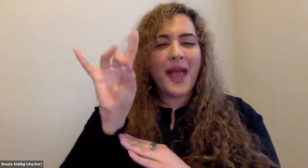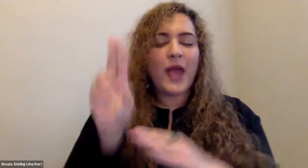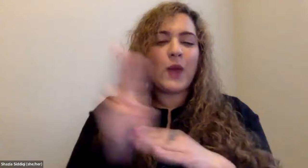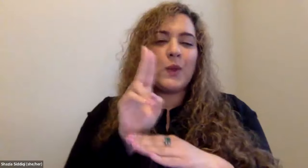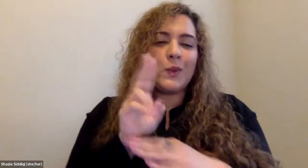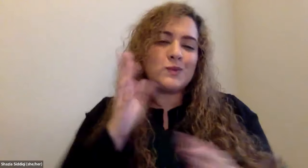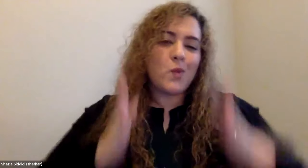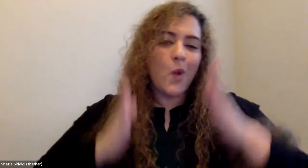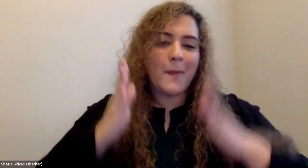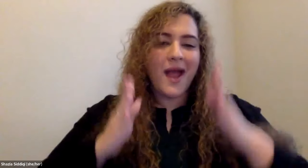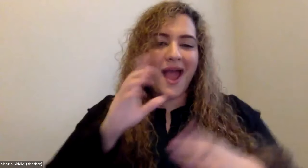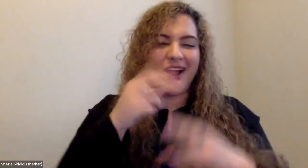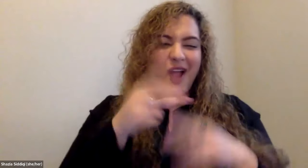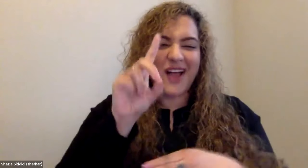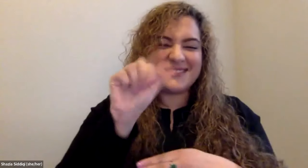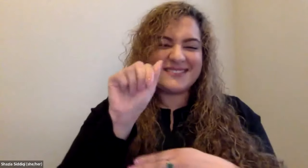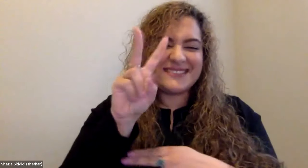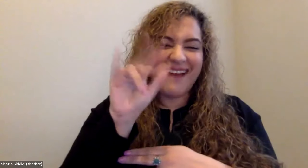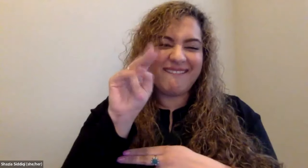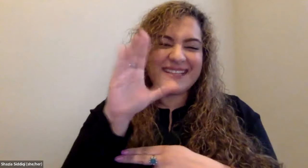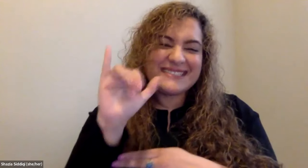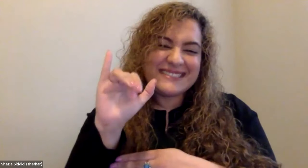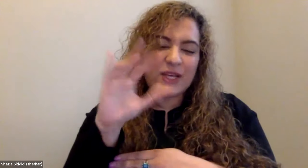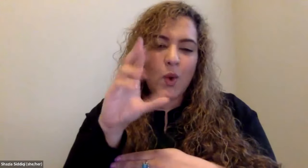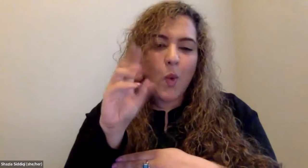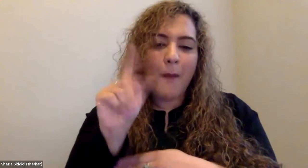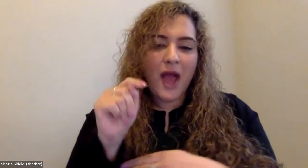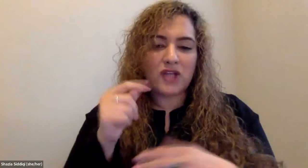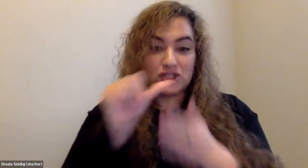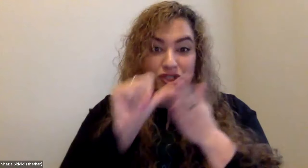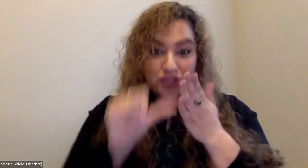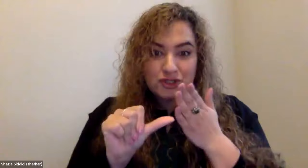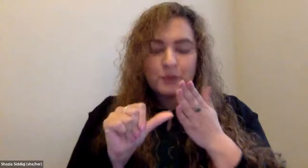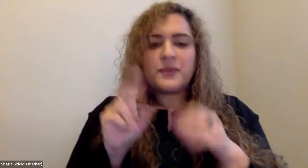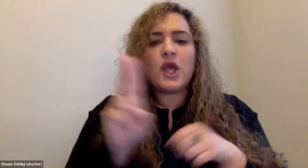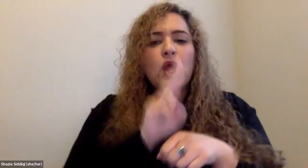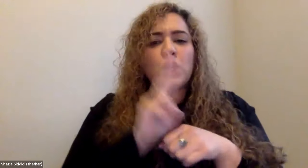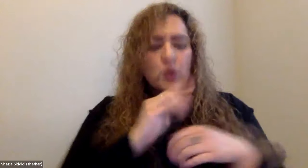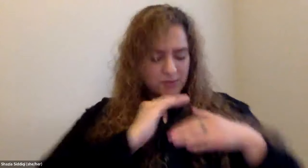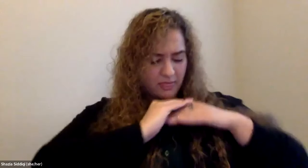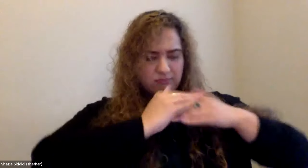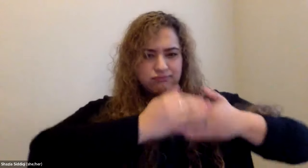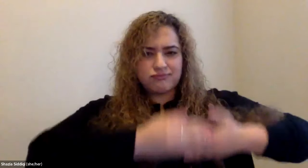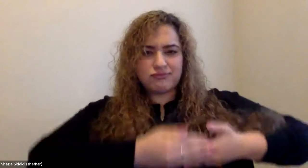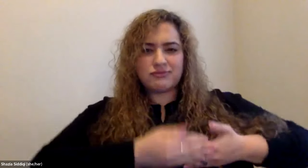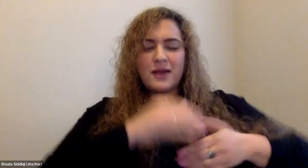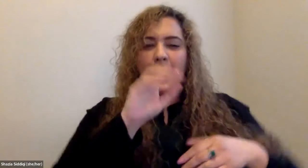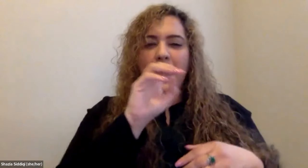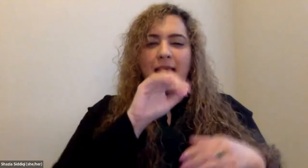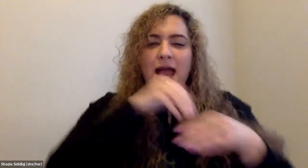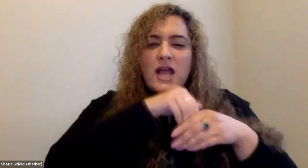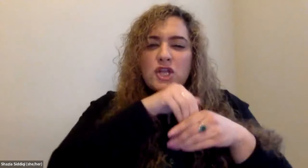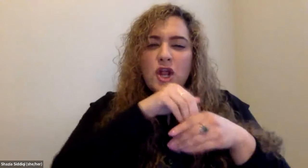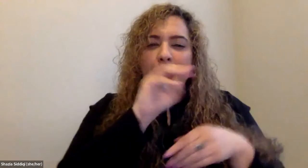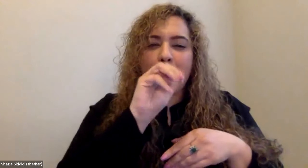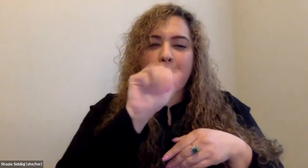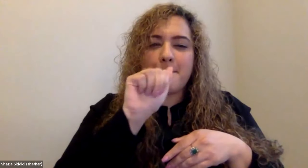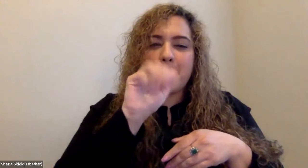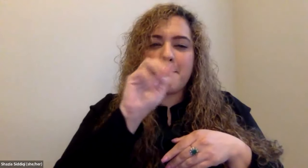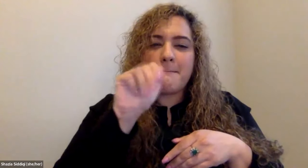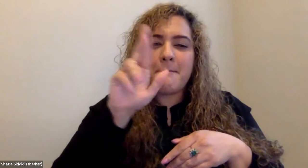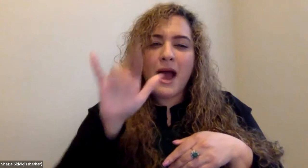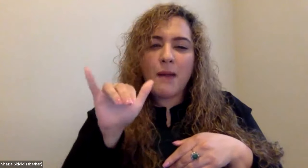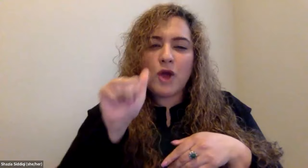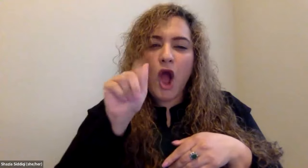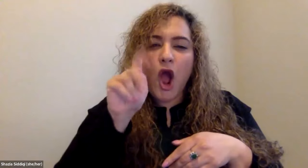Cristine Saunders: So at that was 2008 and they use the robotic surgery called da Vinci, and so the internal.